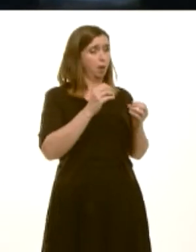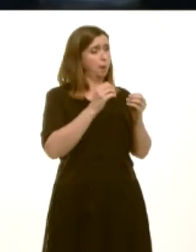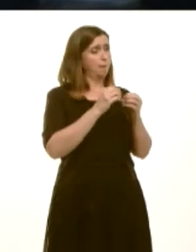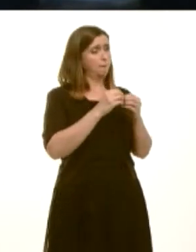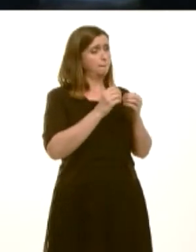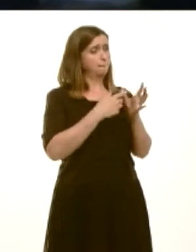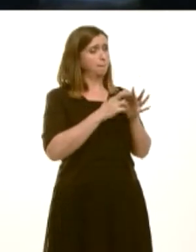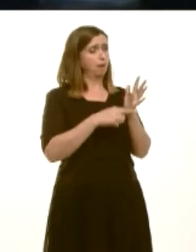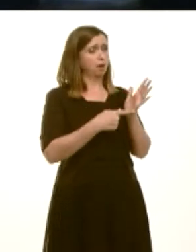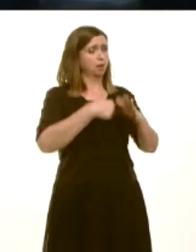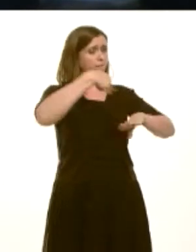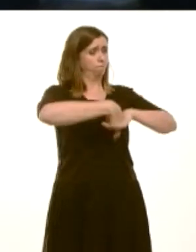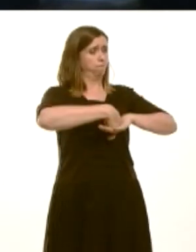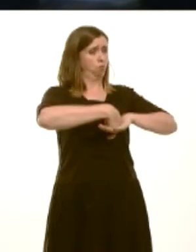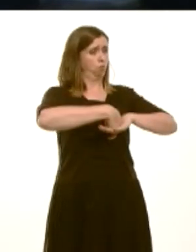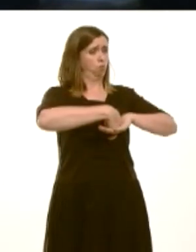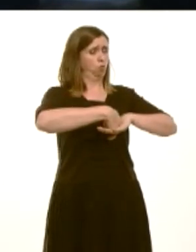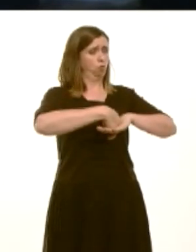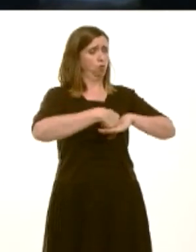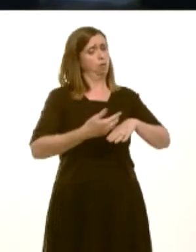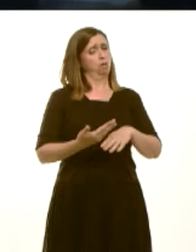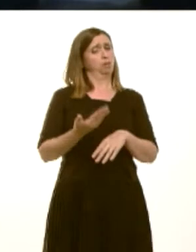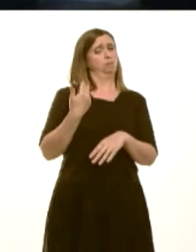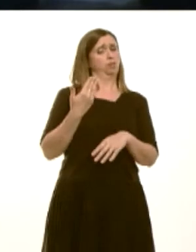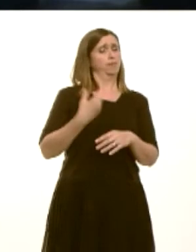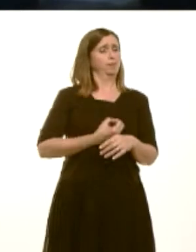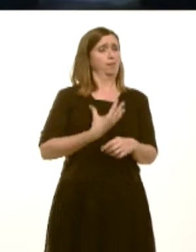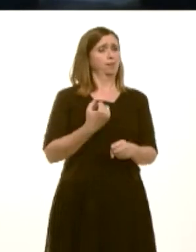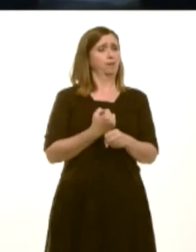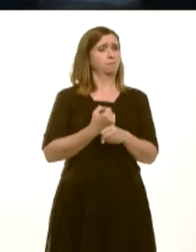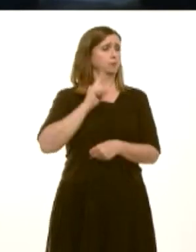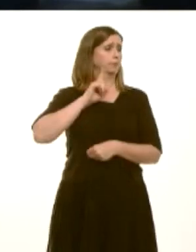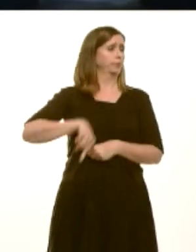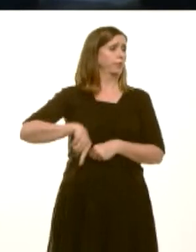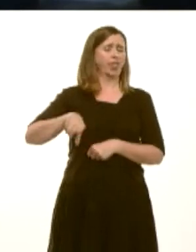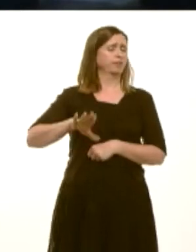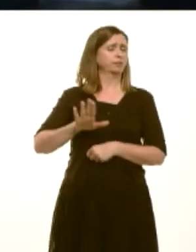which was, of course, ignored by the previous Labour Government, despite Gerry Holthamís